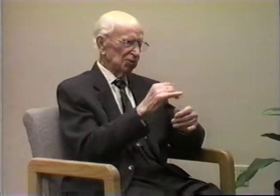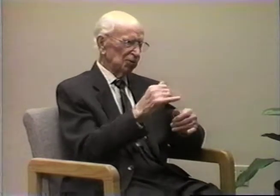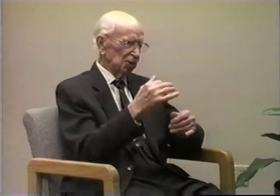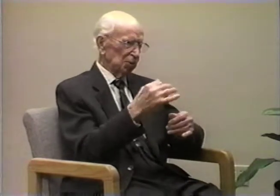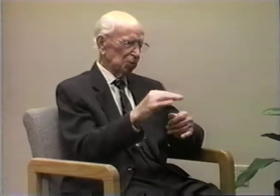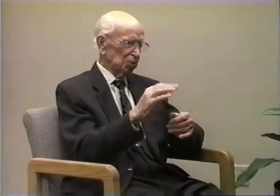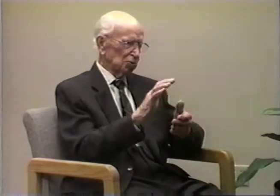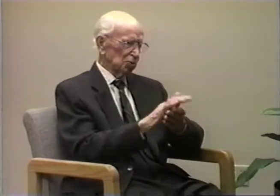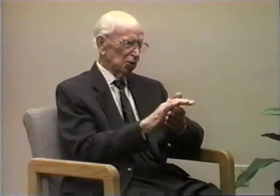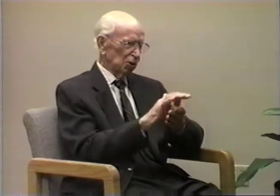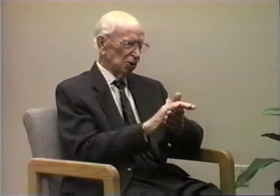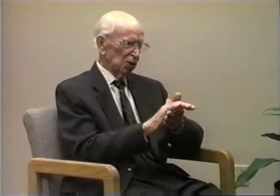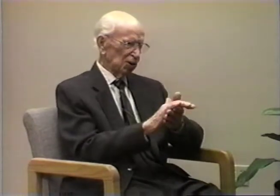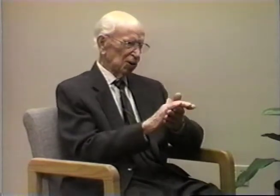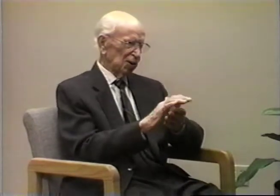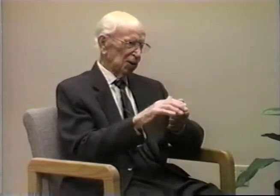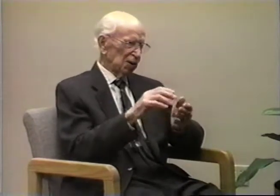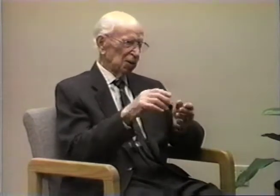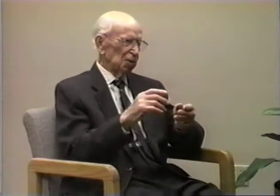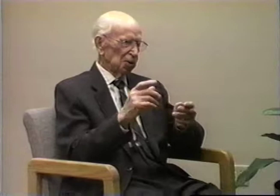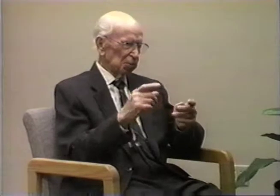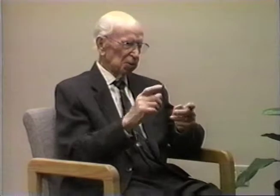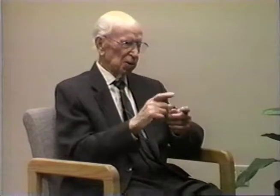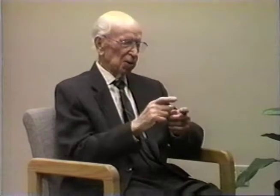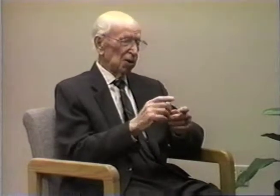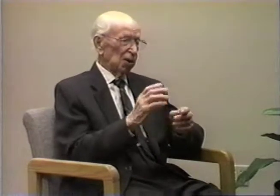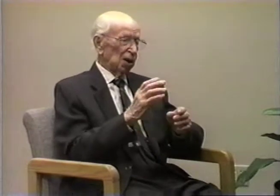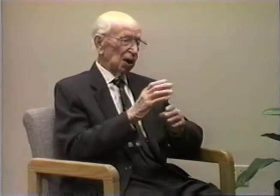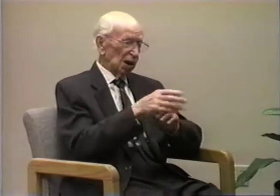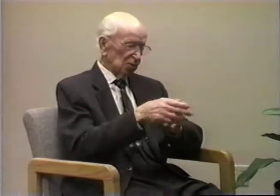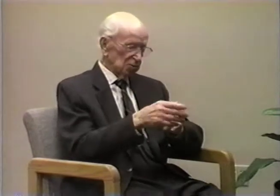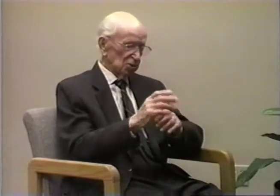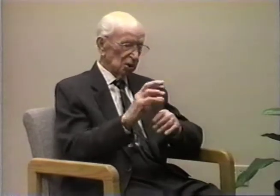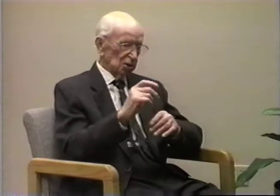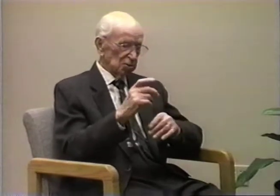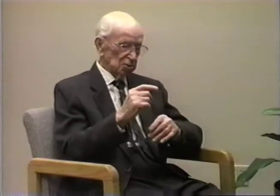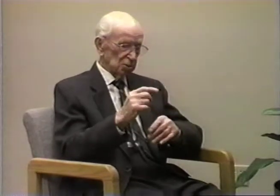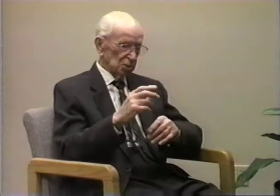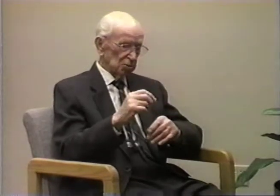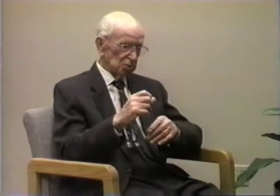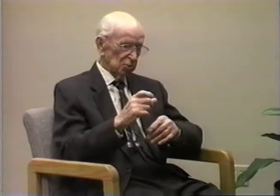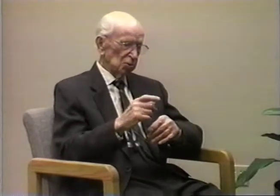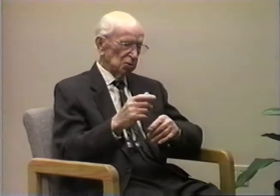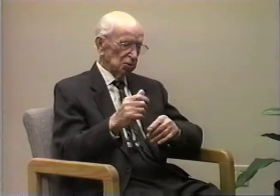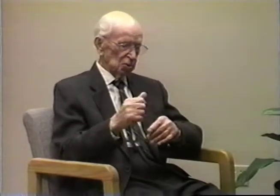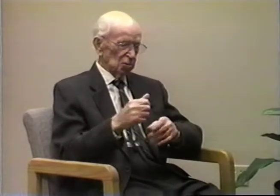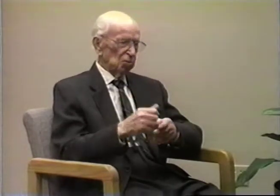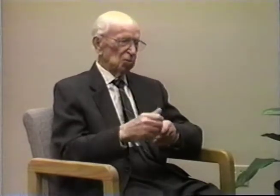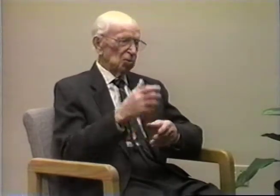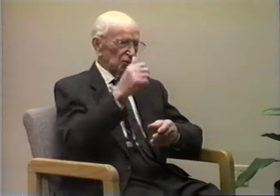when they were both students at the MSAD school.